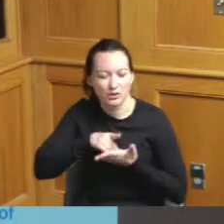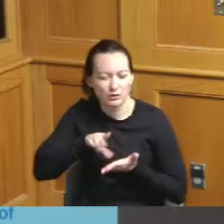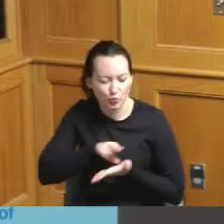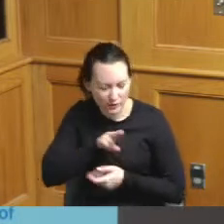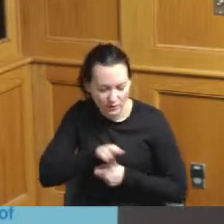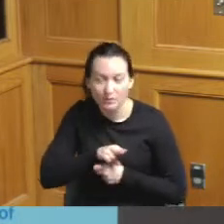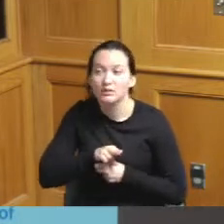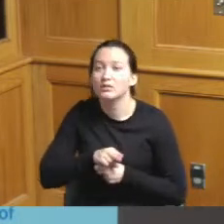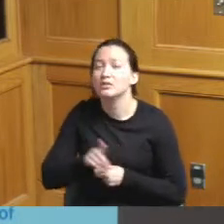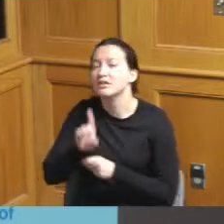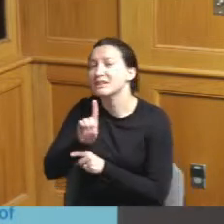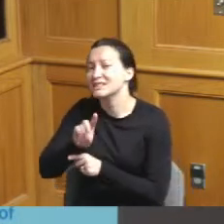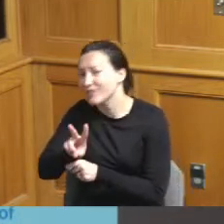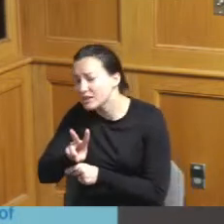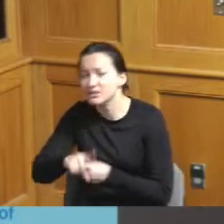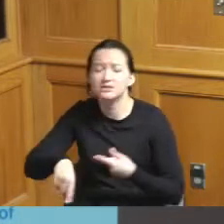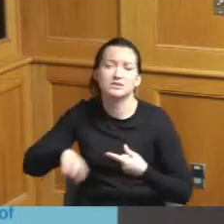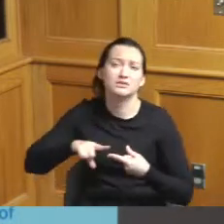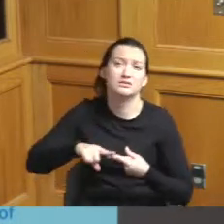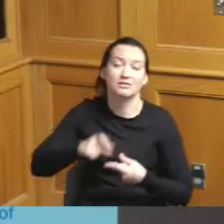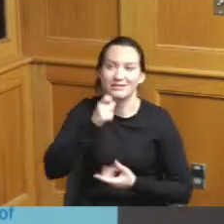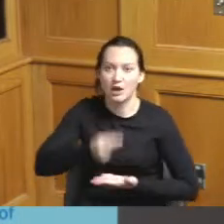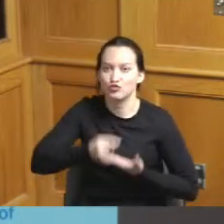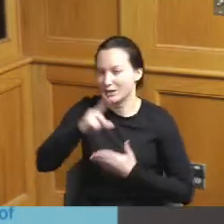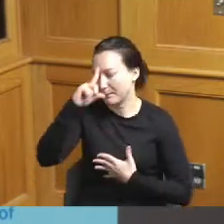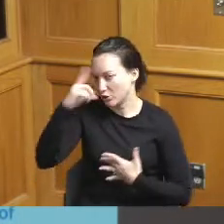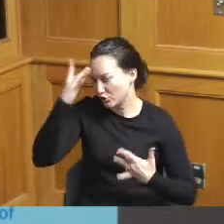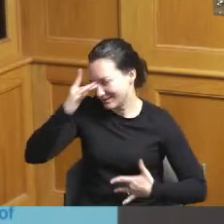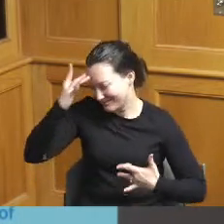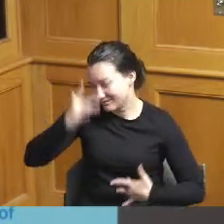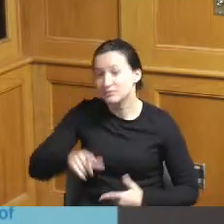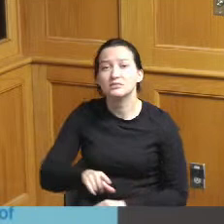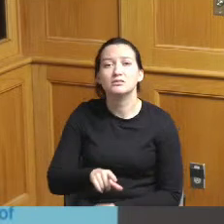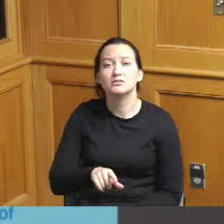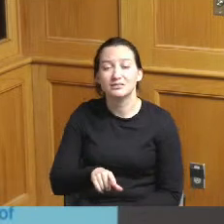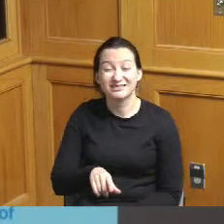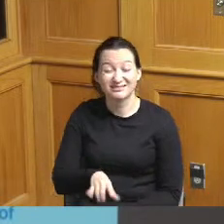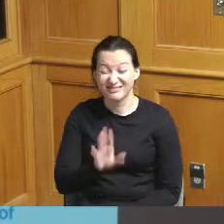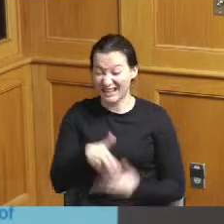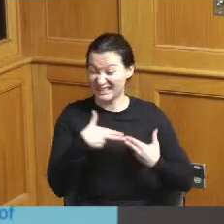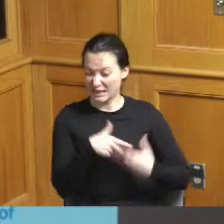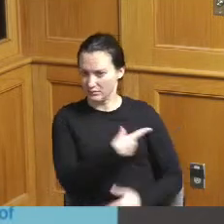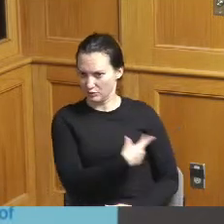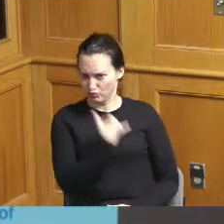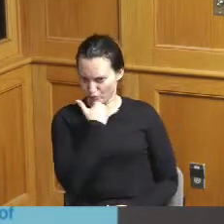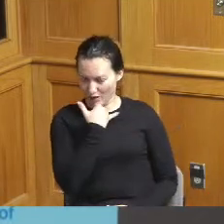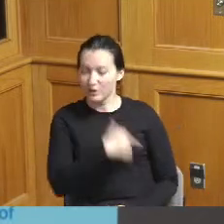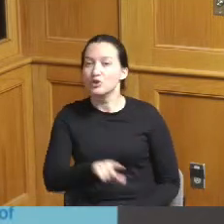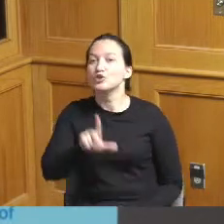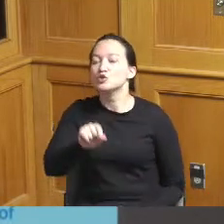domestic violence and untreated mental illness and 20 that slide is incorrect this should say 2021 I